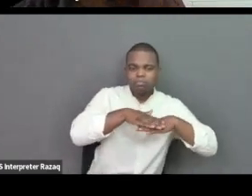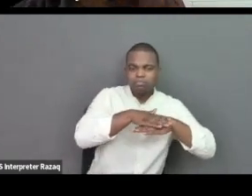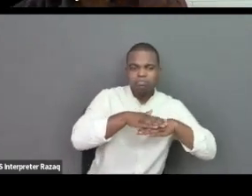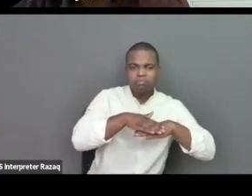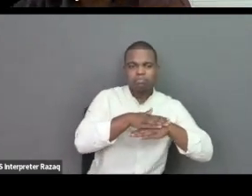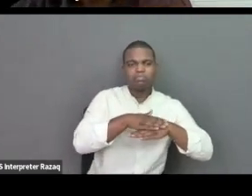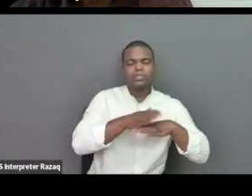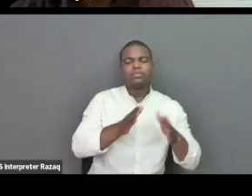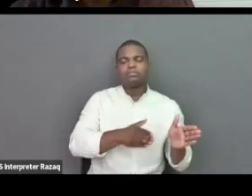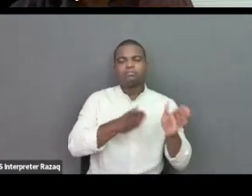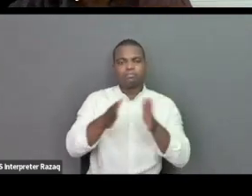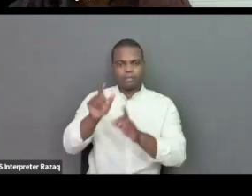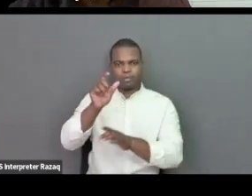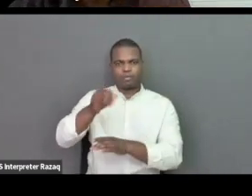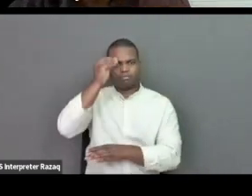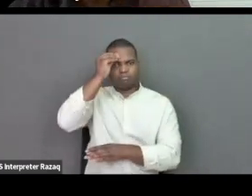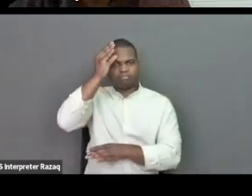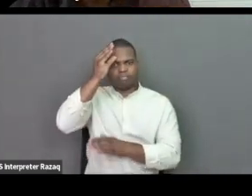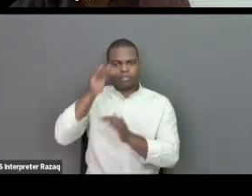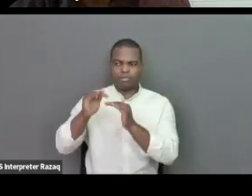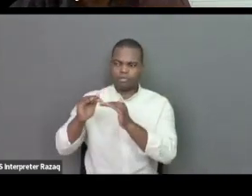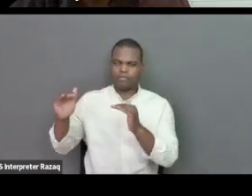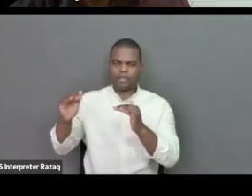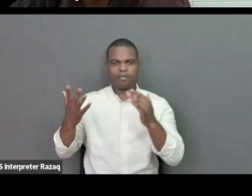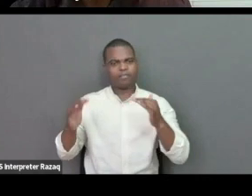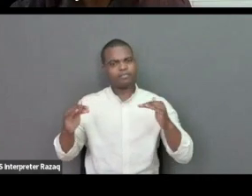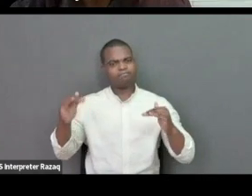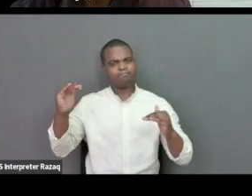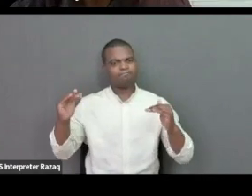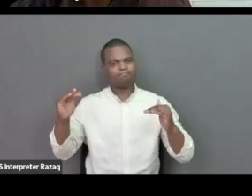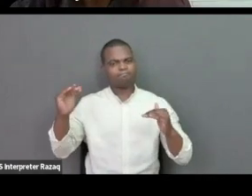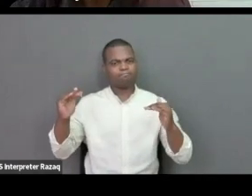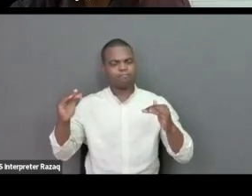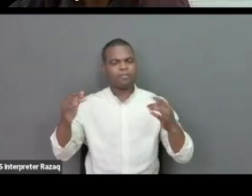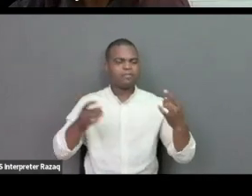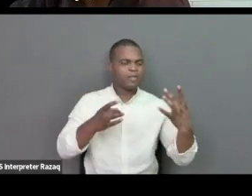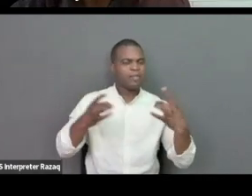technically. So, the curriculum covers that as